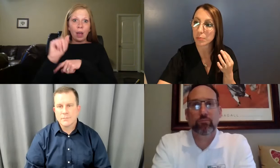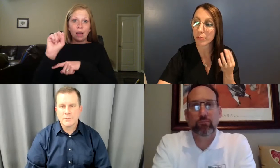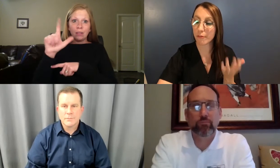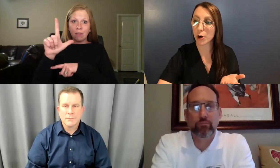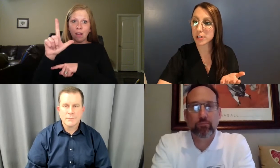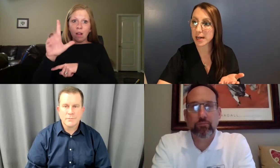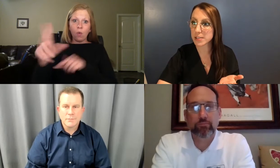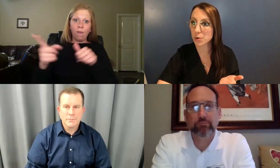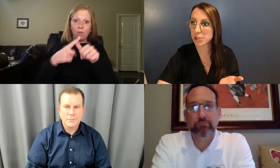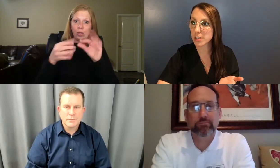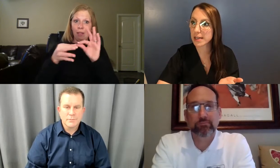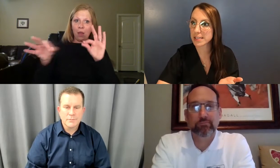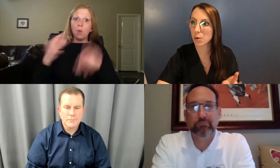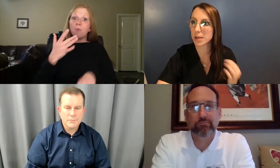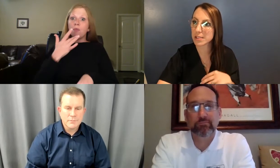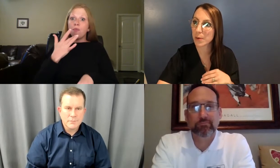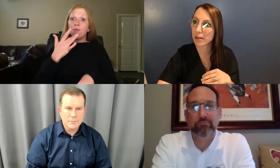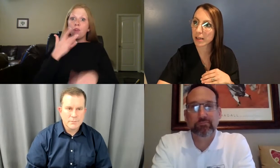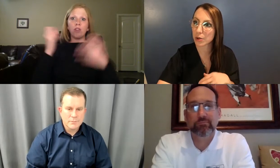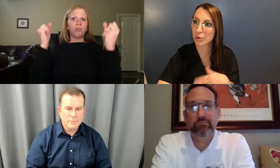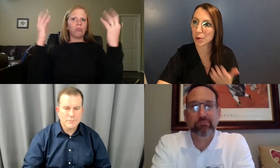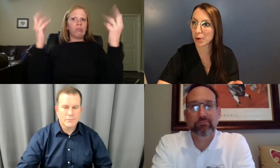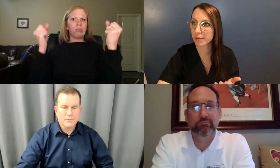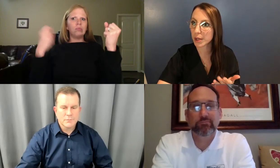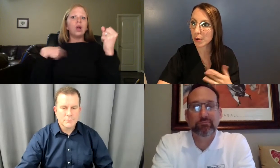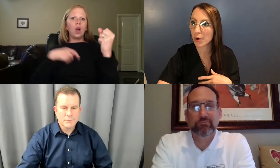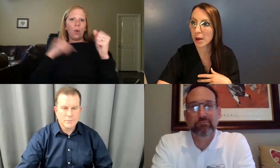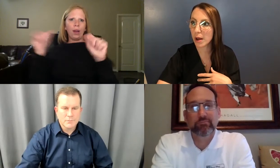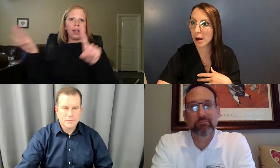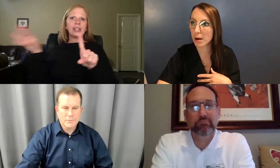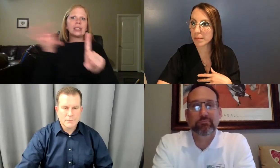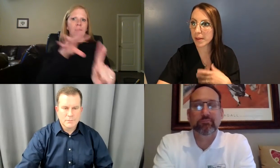and you'd prefer to ask the question ASL, we can spotlight you and put you on video.